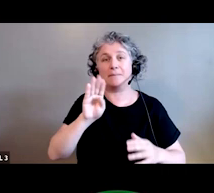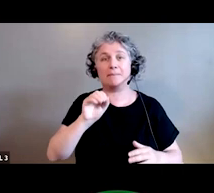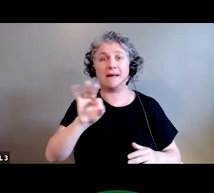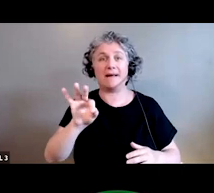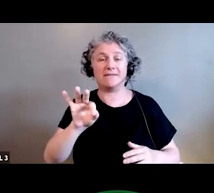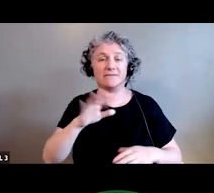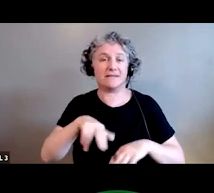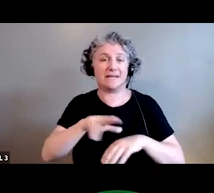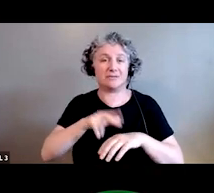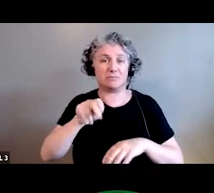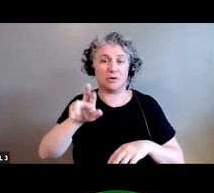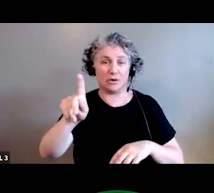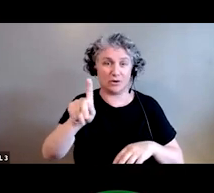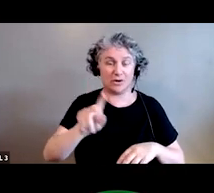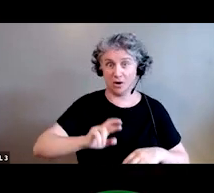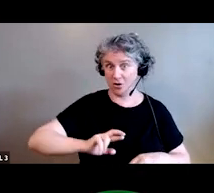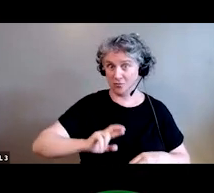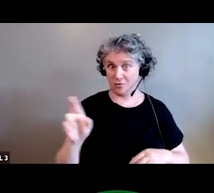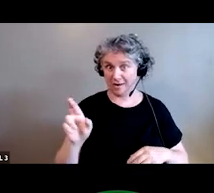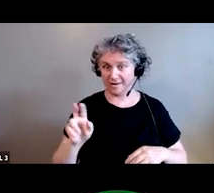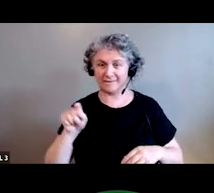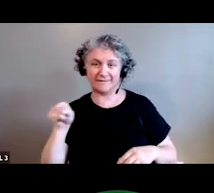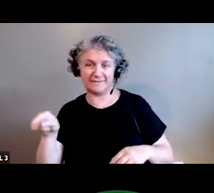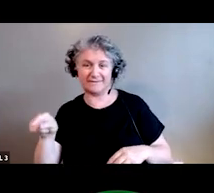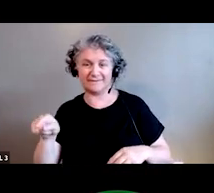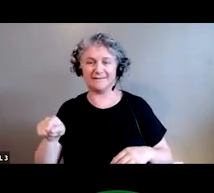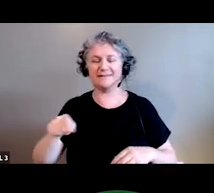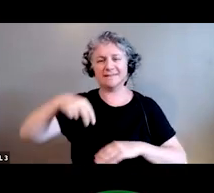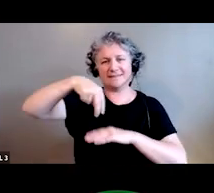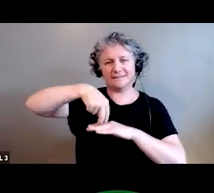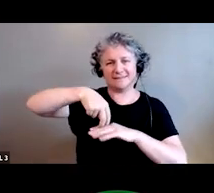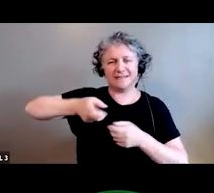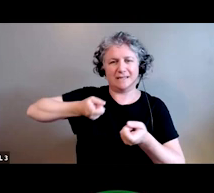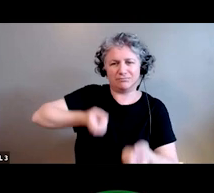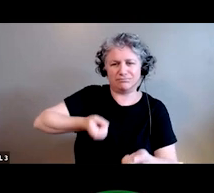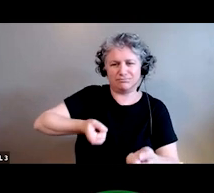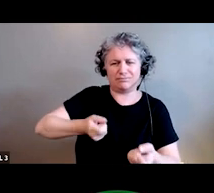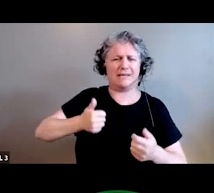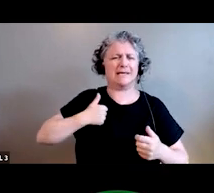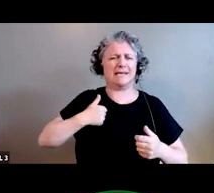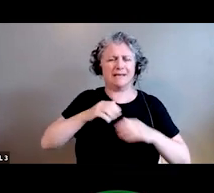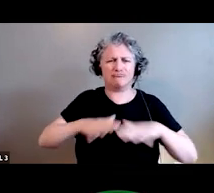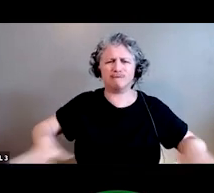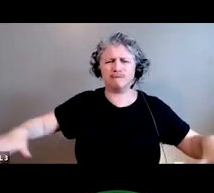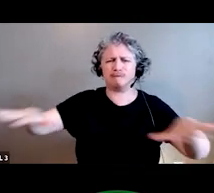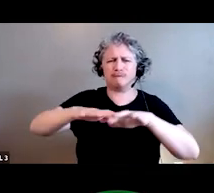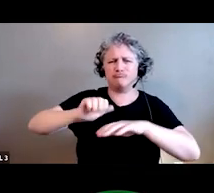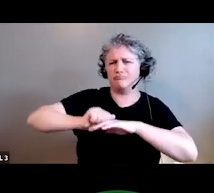the Canadian rocky landscape surrounding me. And in the bottom left is a picture of me leaving an adaptive mountain bike experience